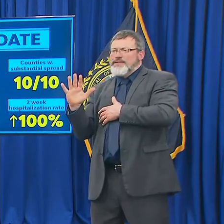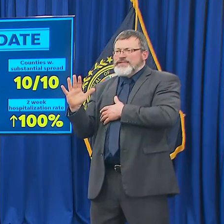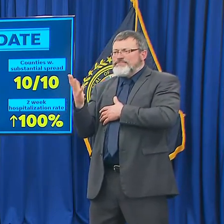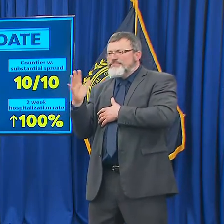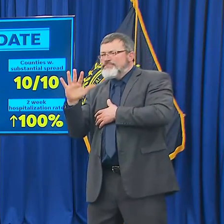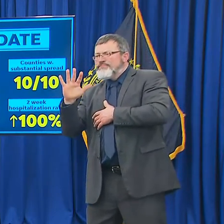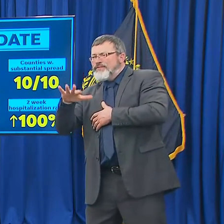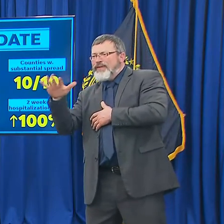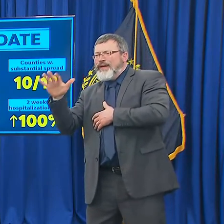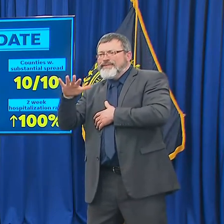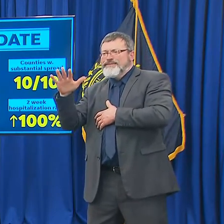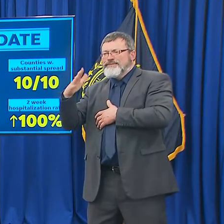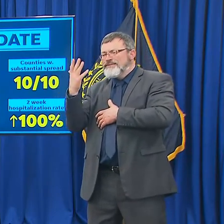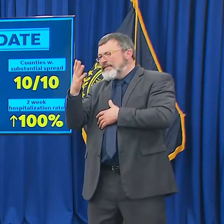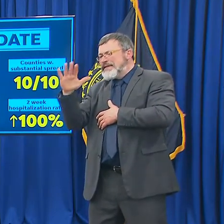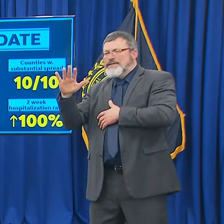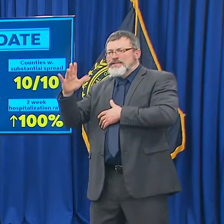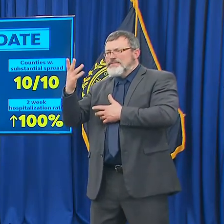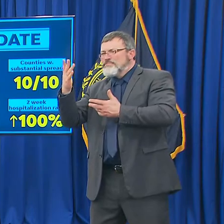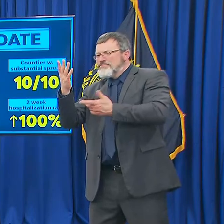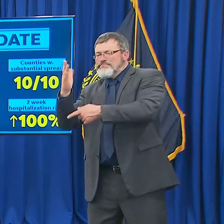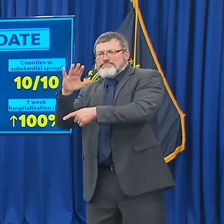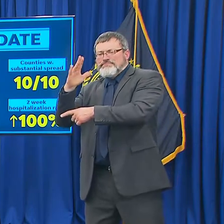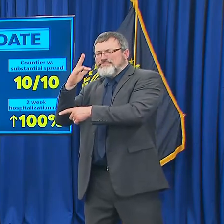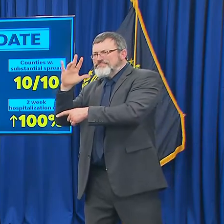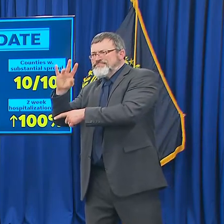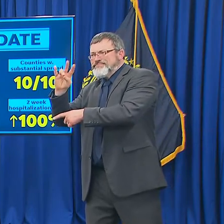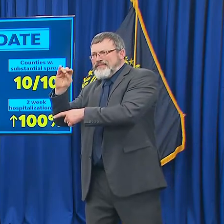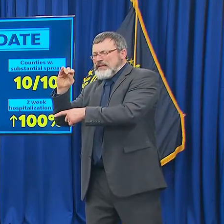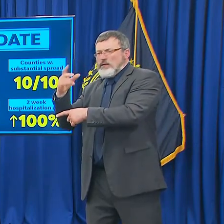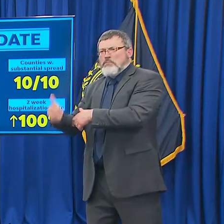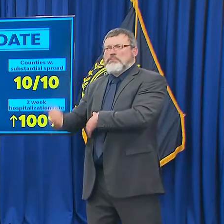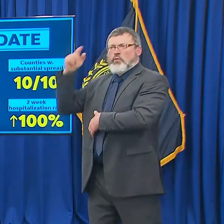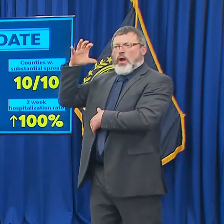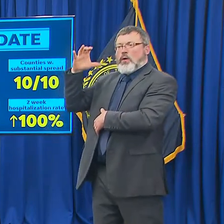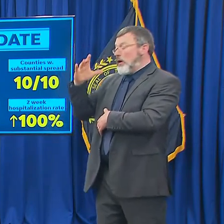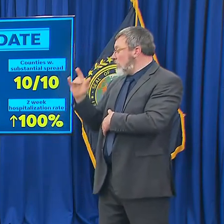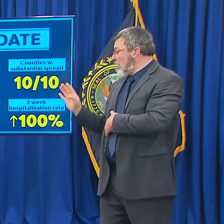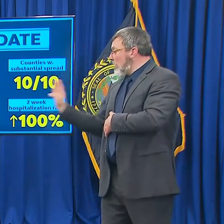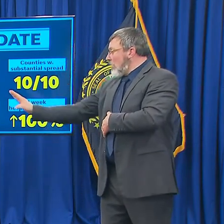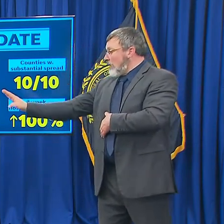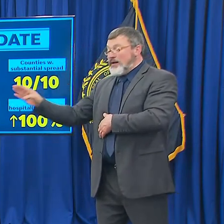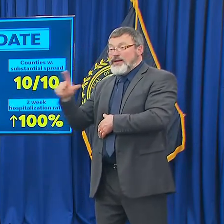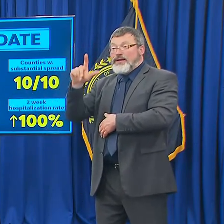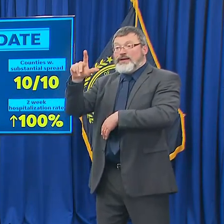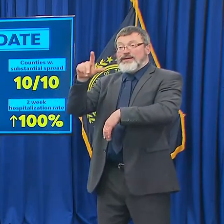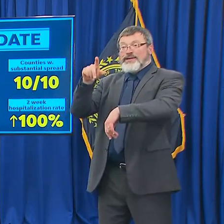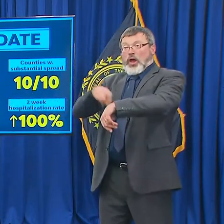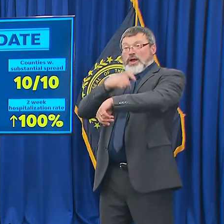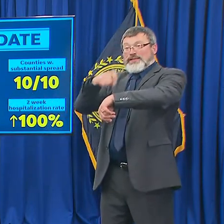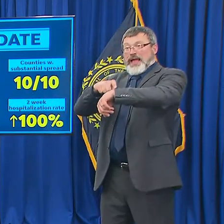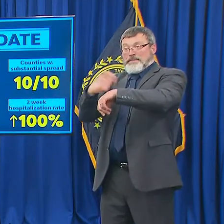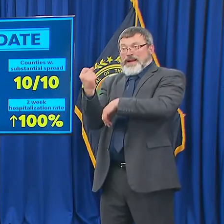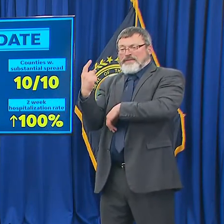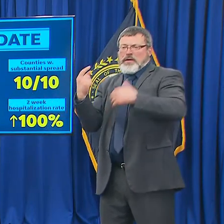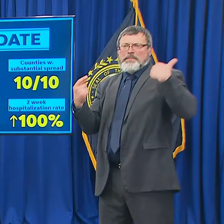hedging against the crunch that could come on the system three or four weeks down the road, even if the look, even if the numbers of hospitalizations